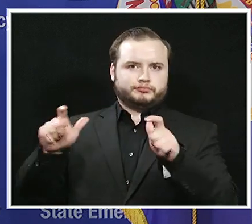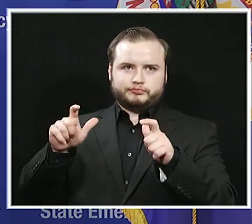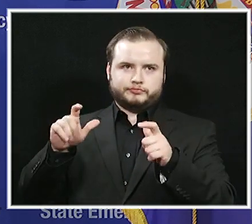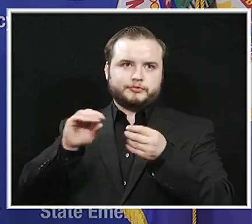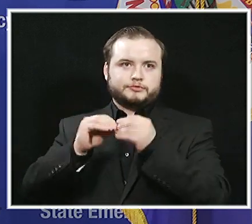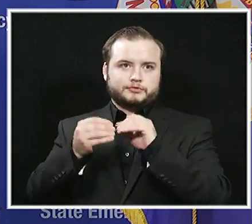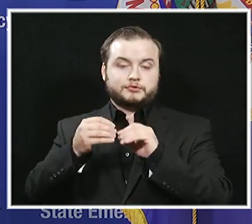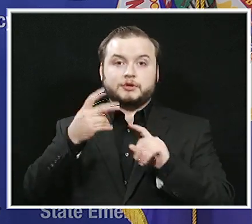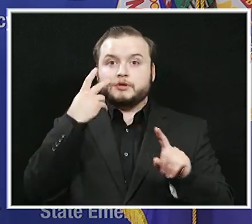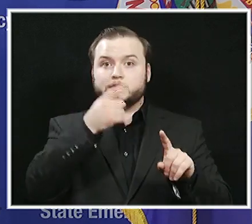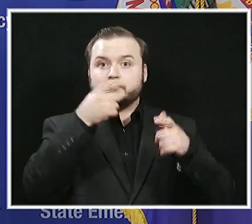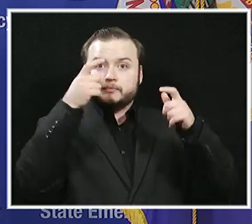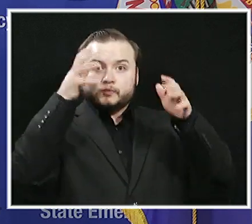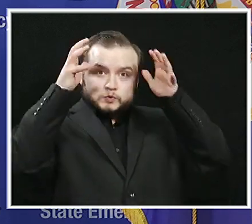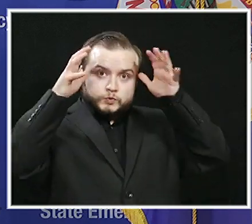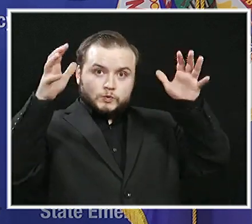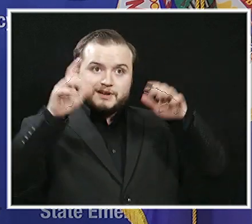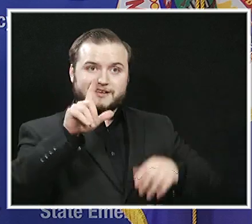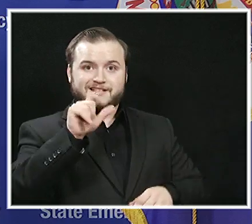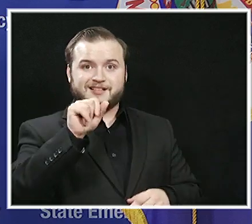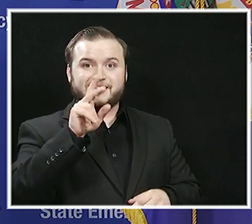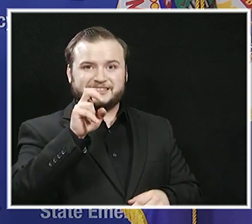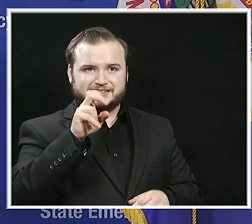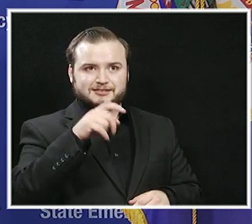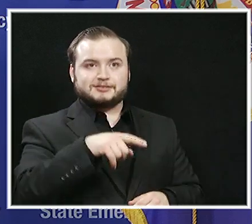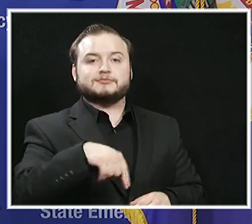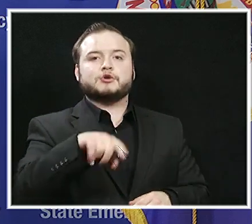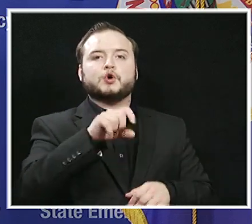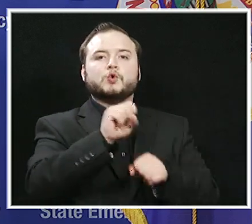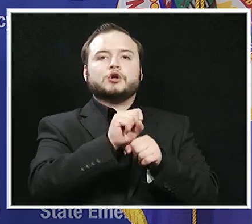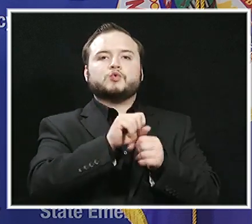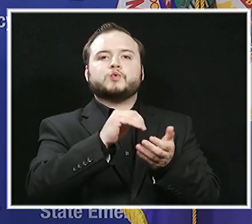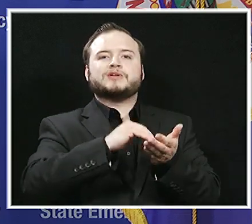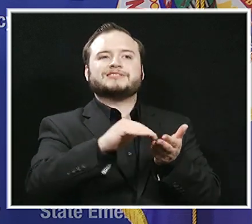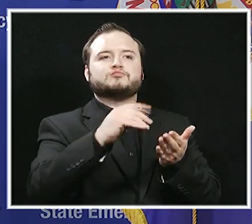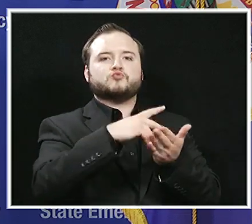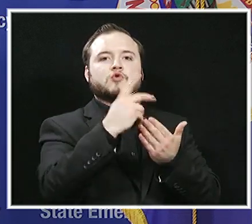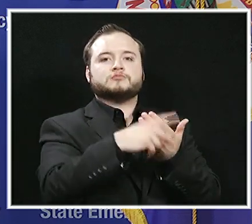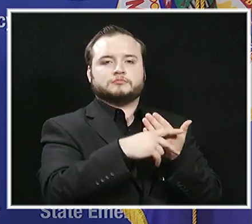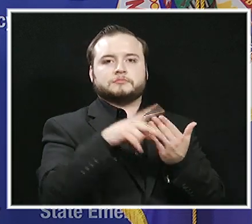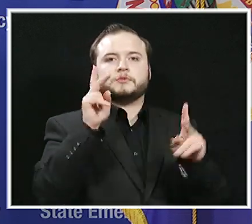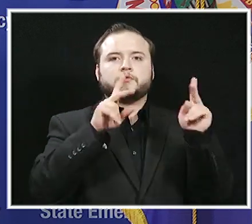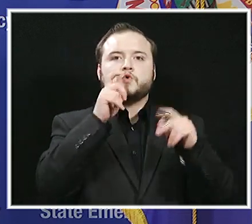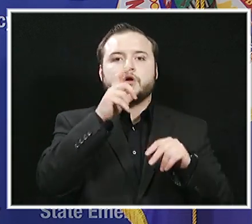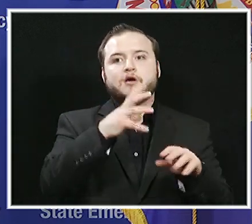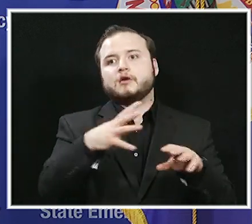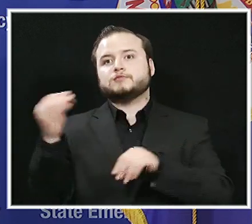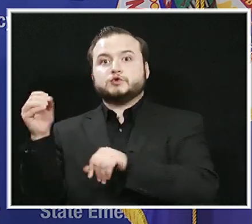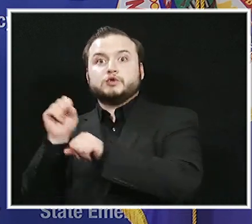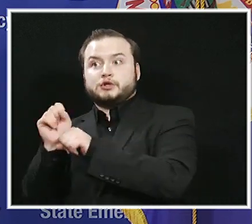There's facilities in Ohio, or in Illinois that every single person tested positive. We know that we have situations from Moose Lake, we have a work release-type program